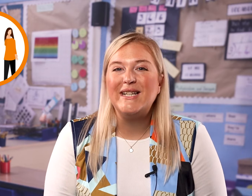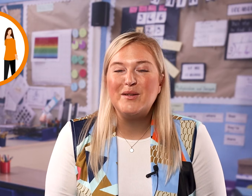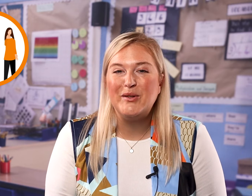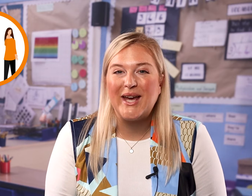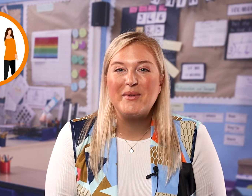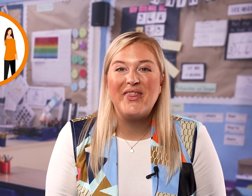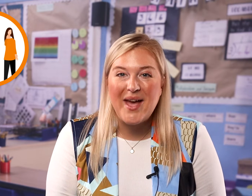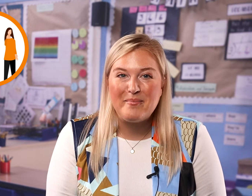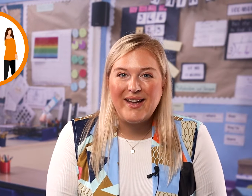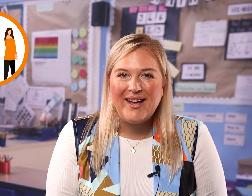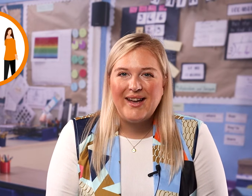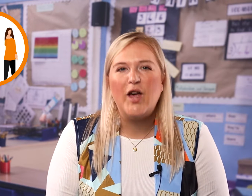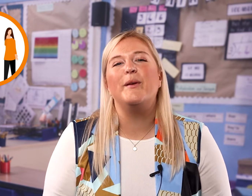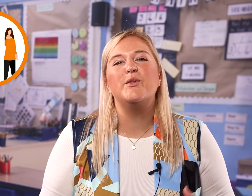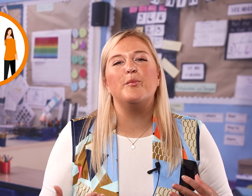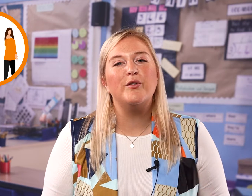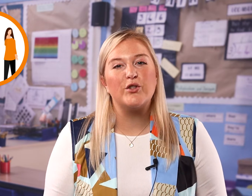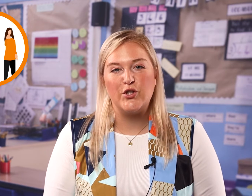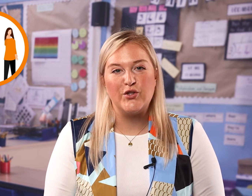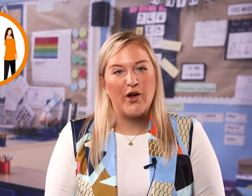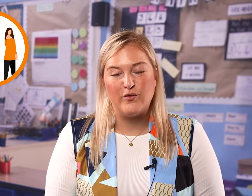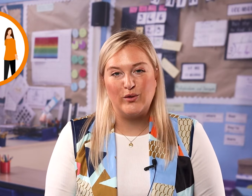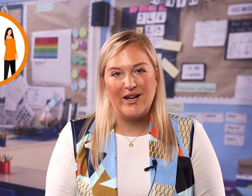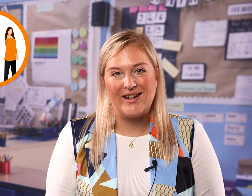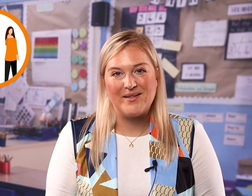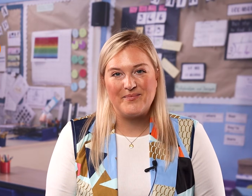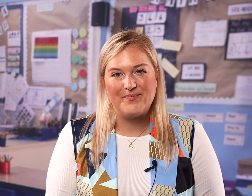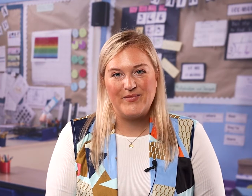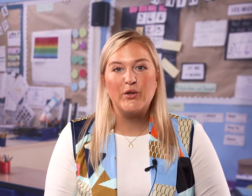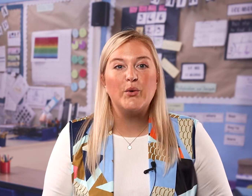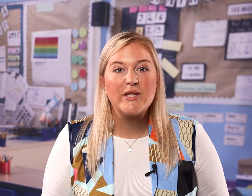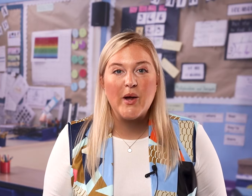freely communicate with them helping to improve your students' overall learning. You could also